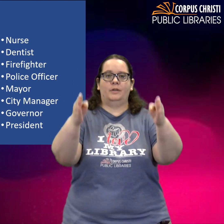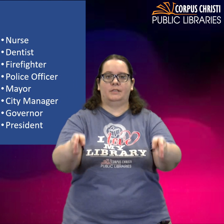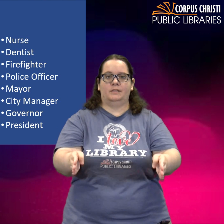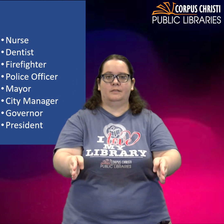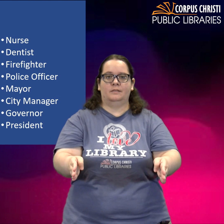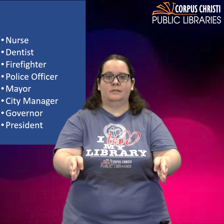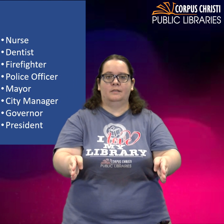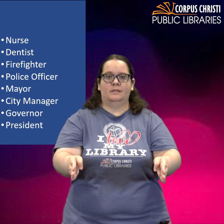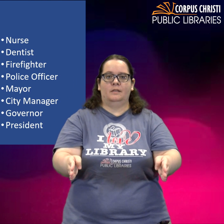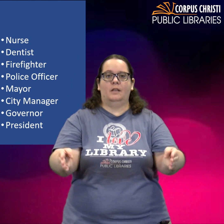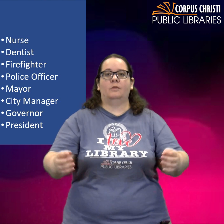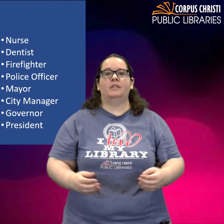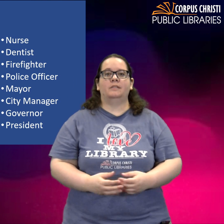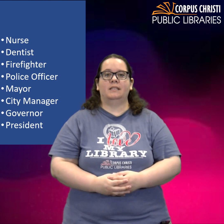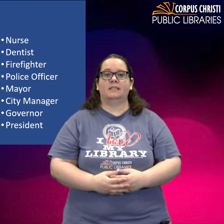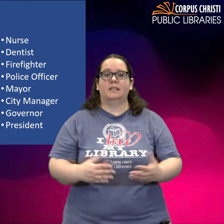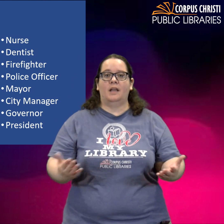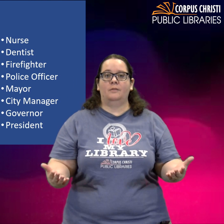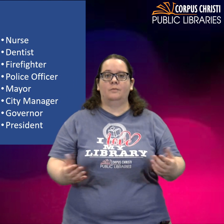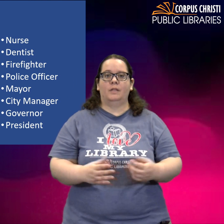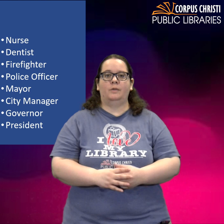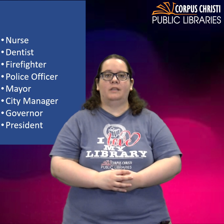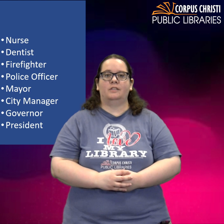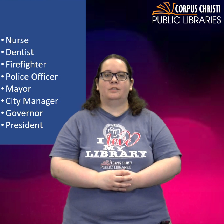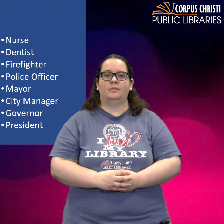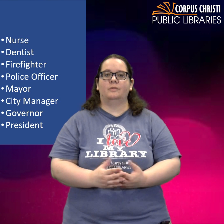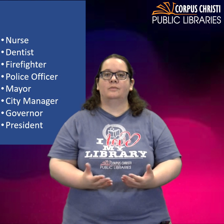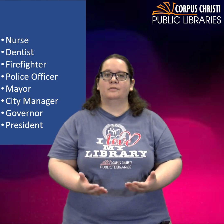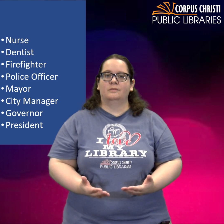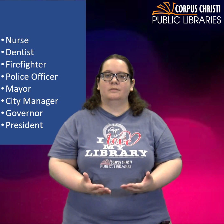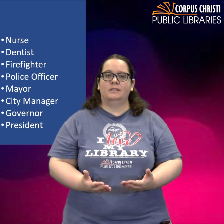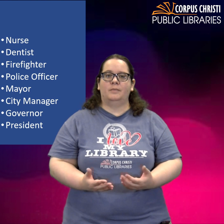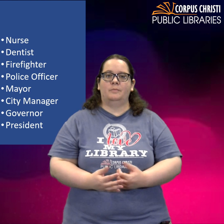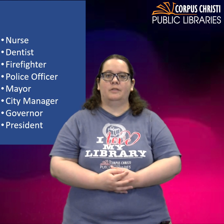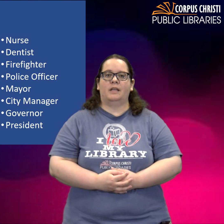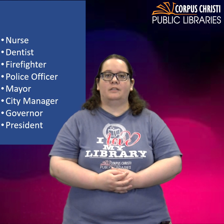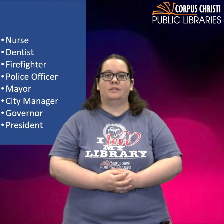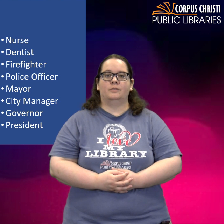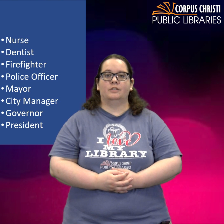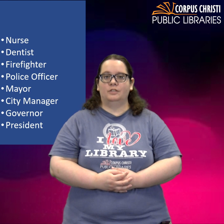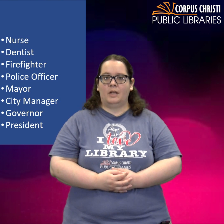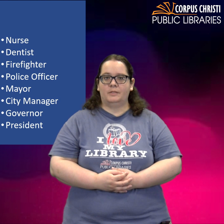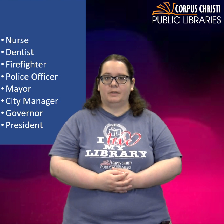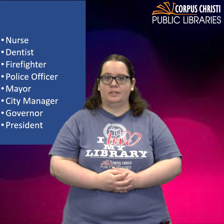Person. And we'll be using this a lot when we get to some people that do certain jobs around